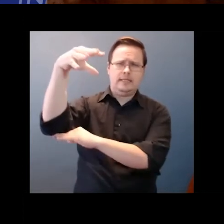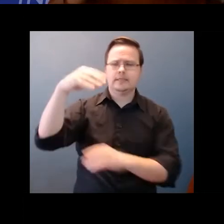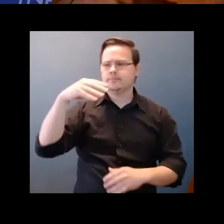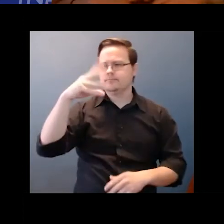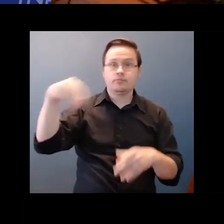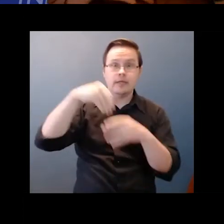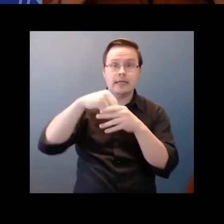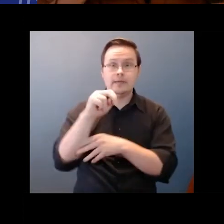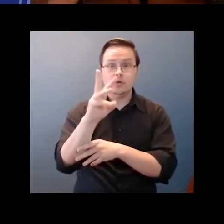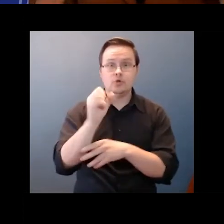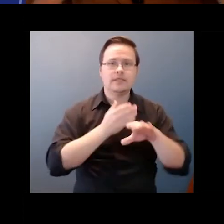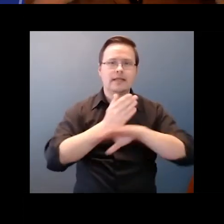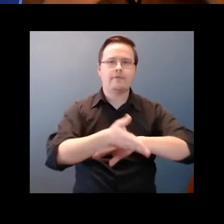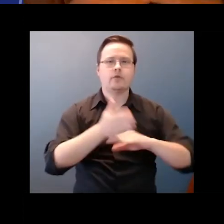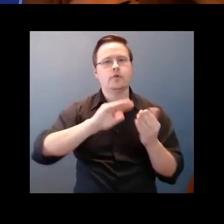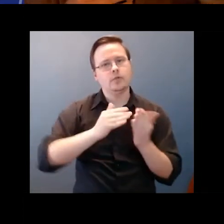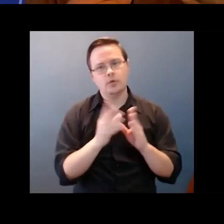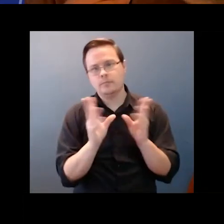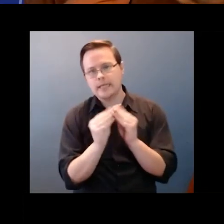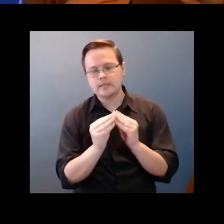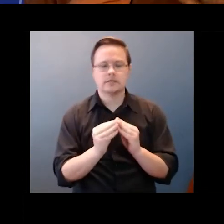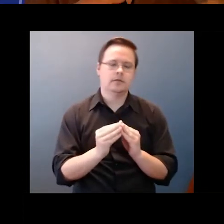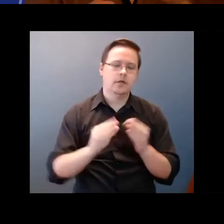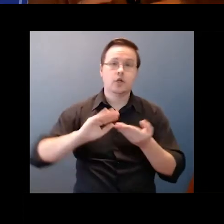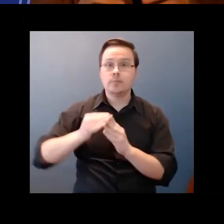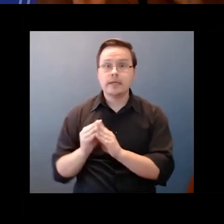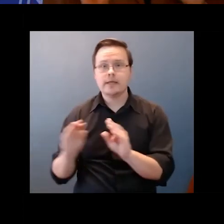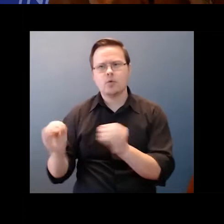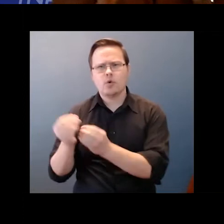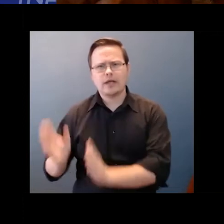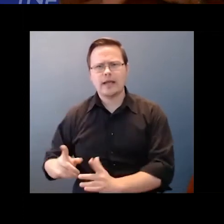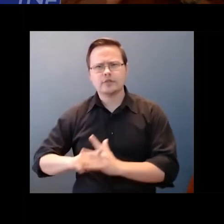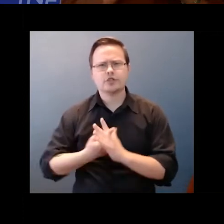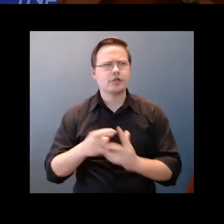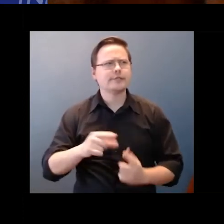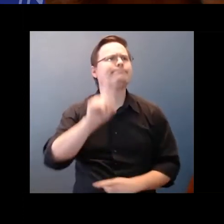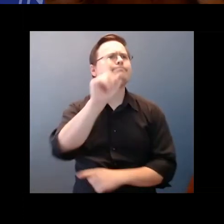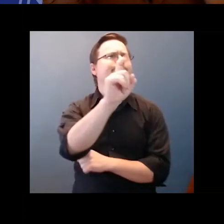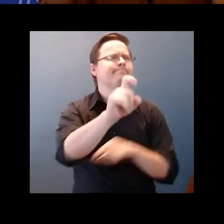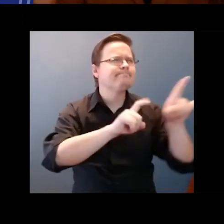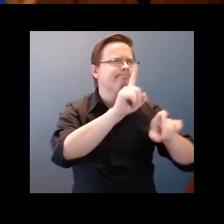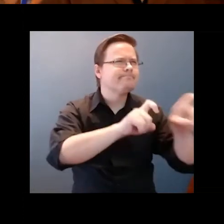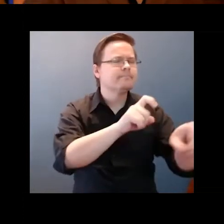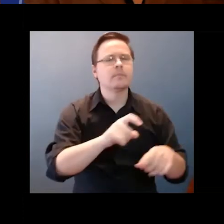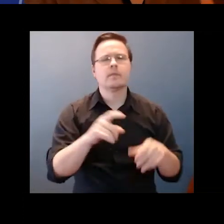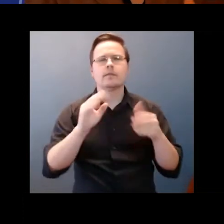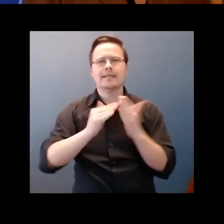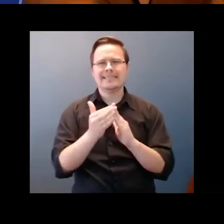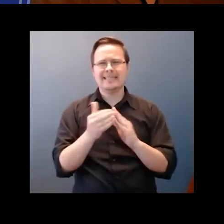meetings as communi, community organizer started raising questions. The city was making statements that you can